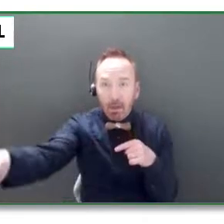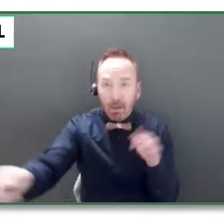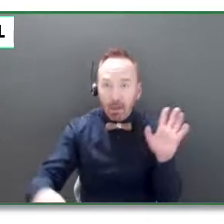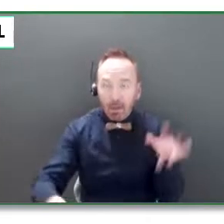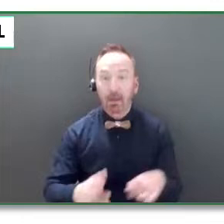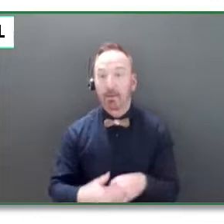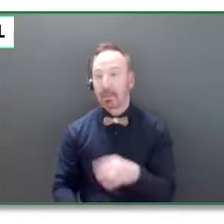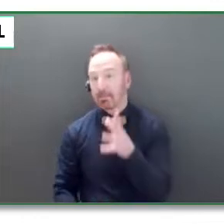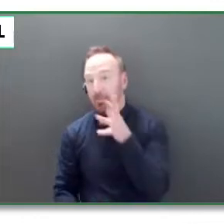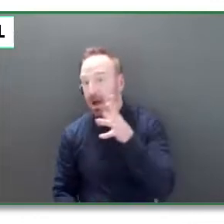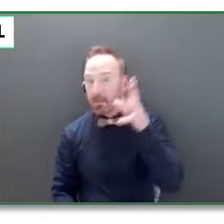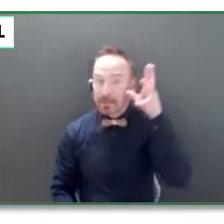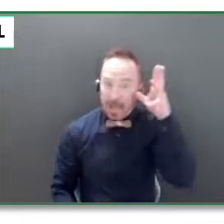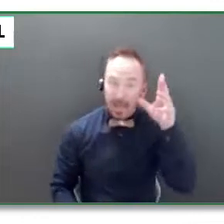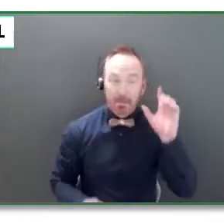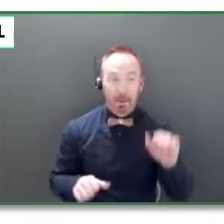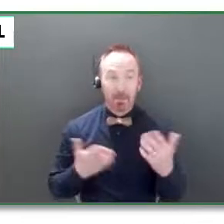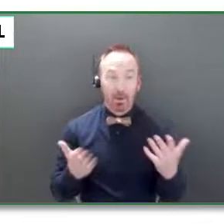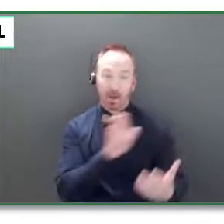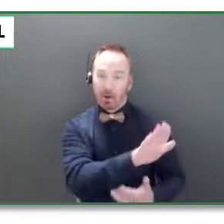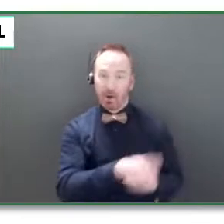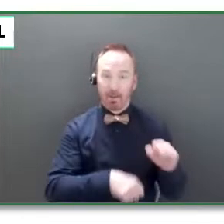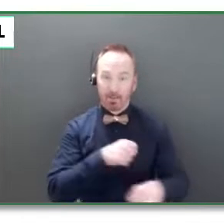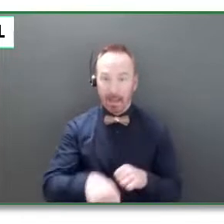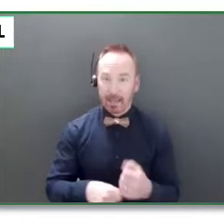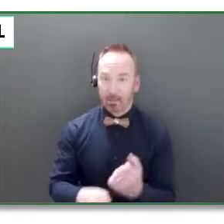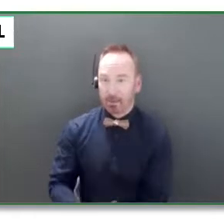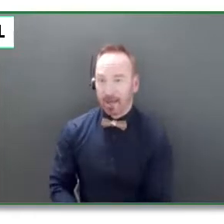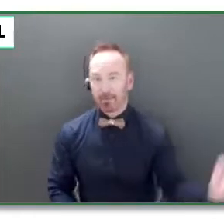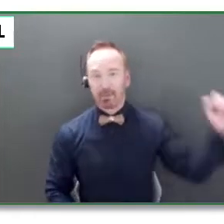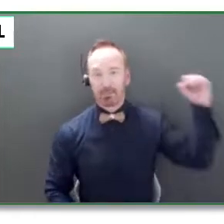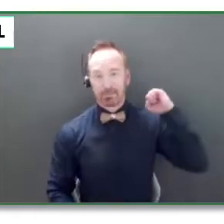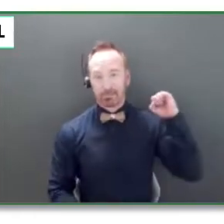and carry it the rest of the way? So the trail on the right offers